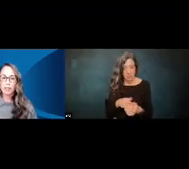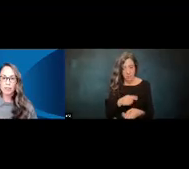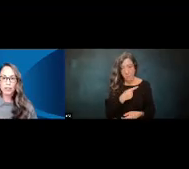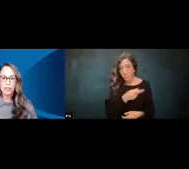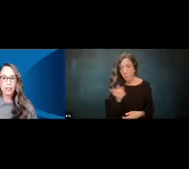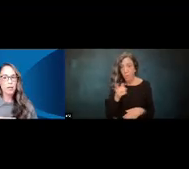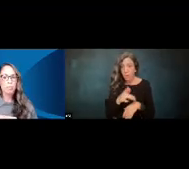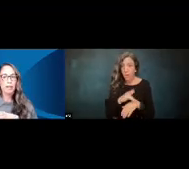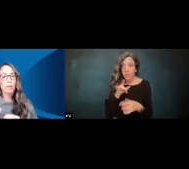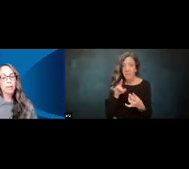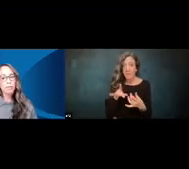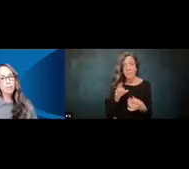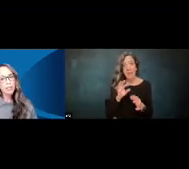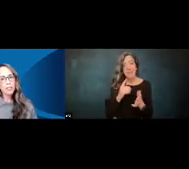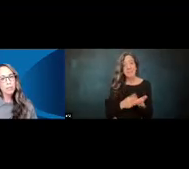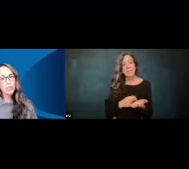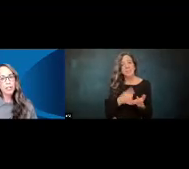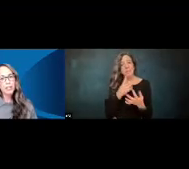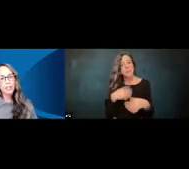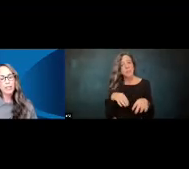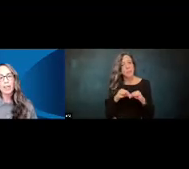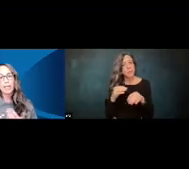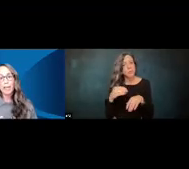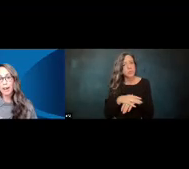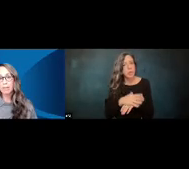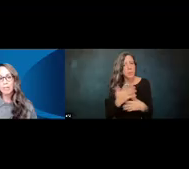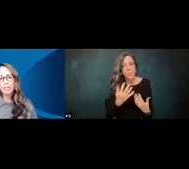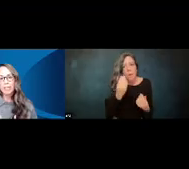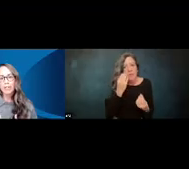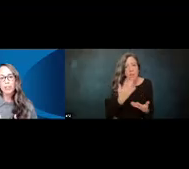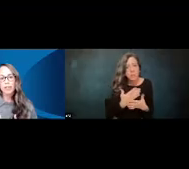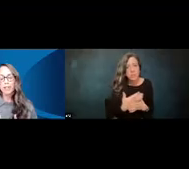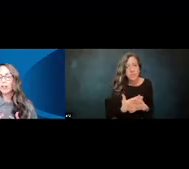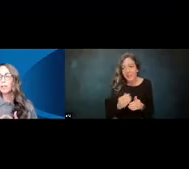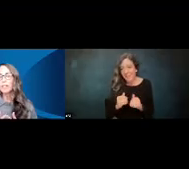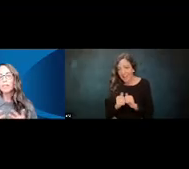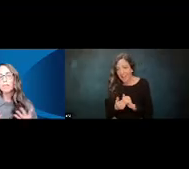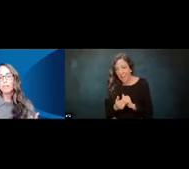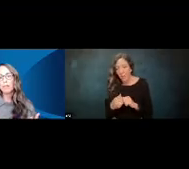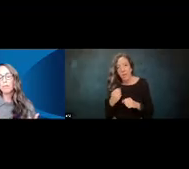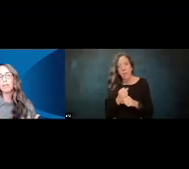was essential in shaping what information was shared and how, ensuring a cohesive flow